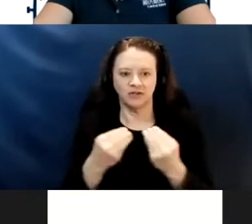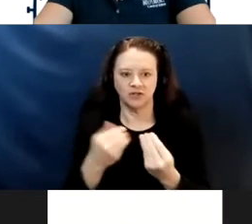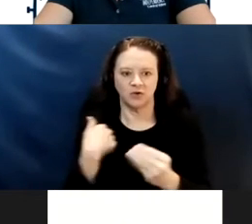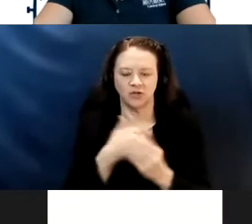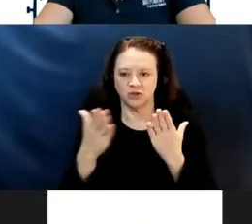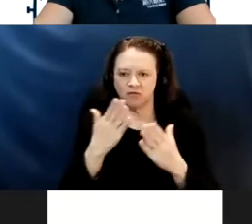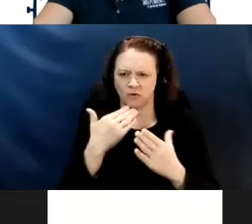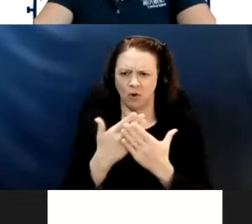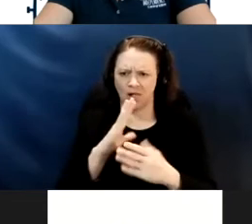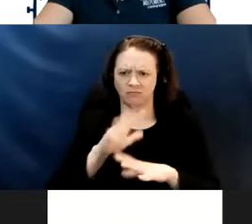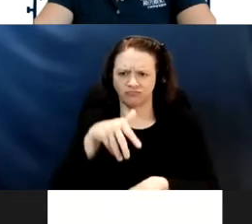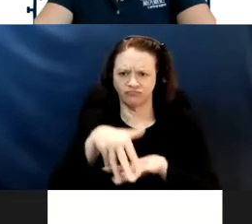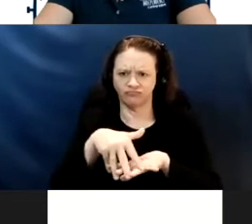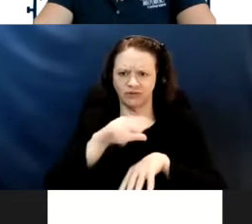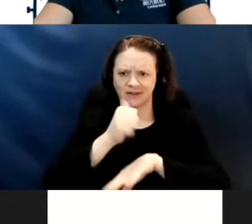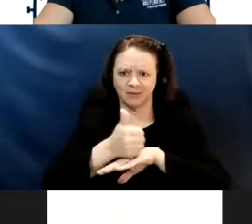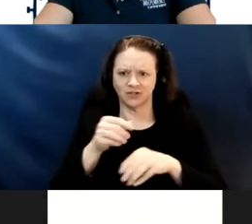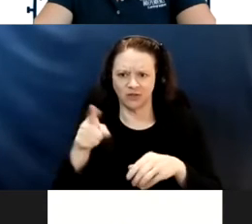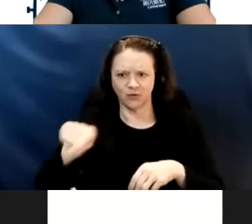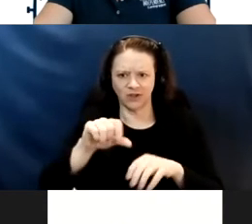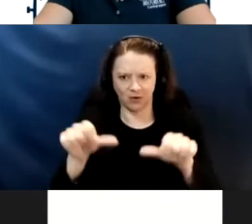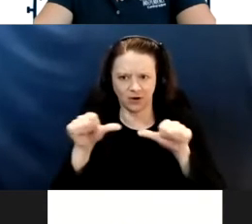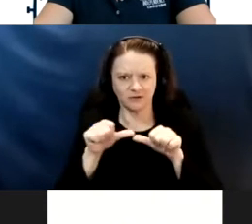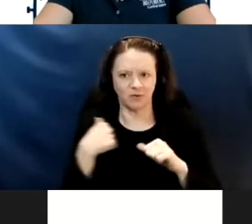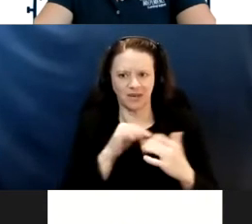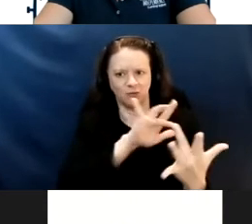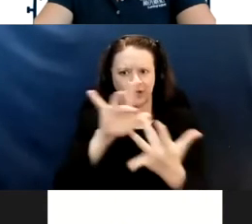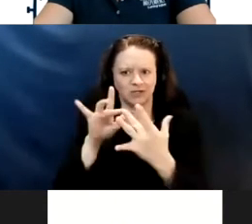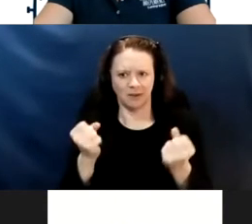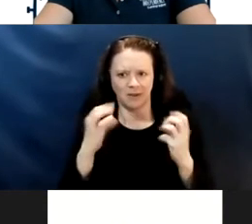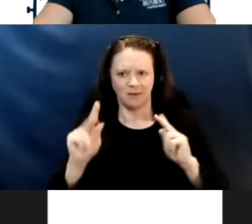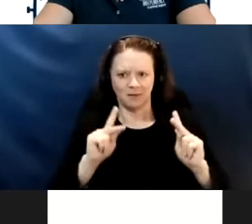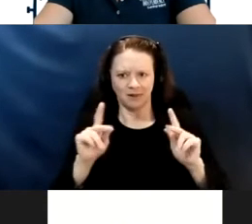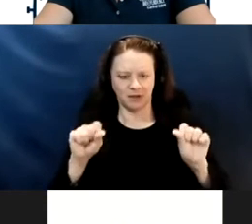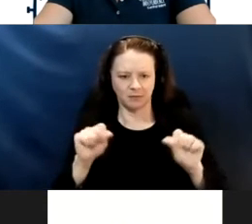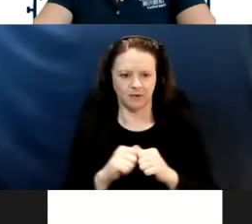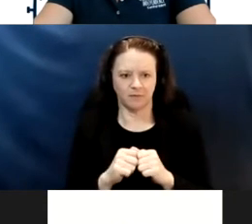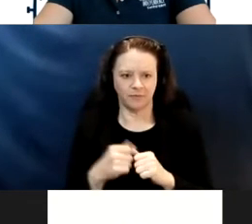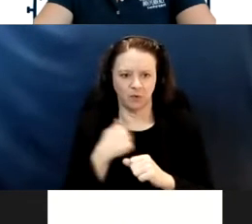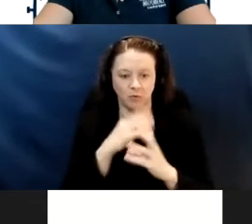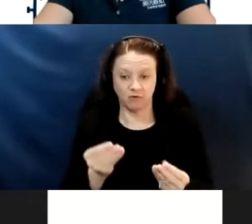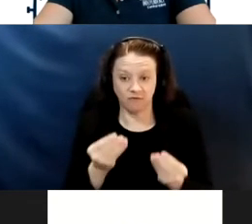so that we can try to reach as many as possible. We're providing and offering incentive